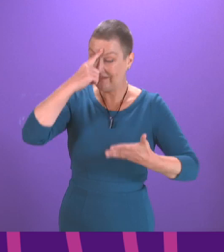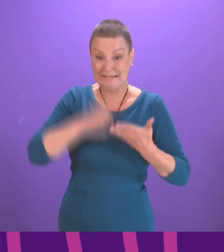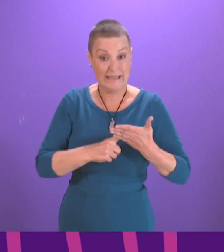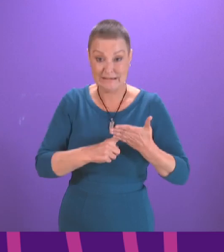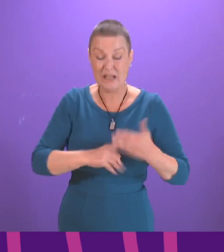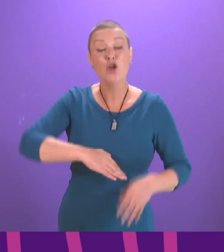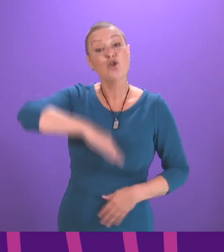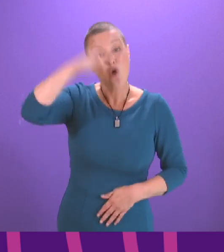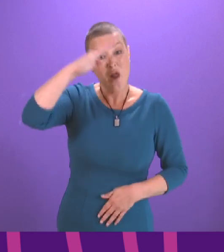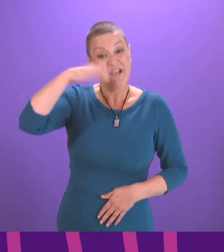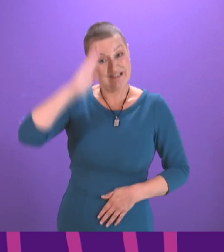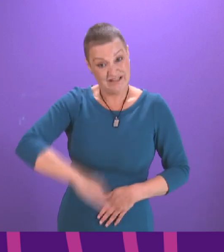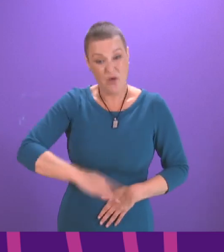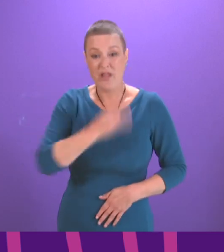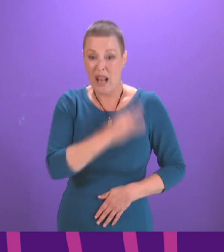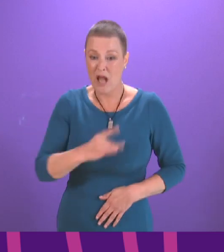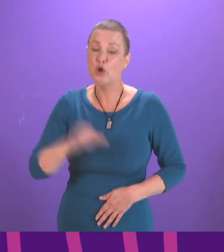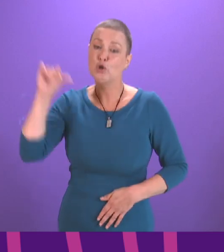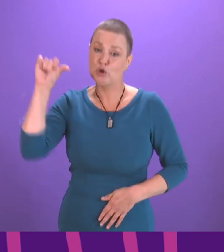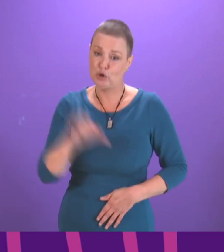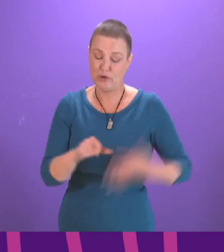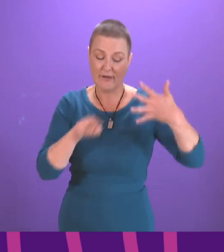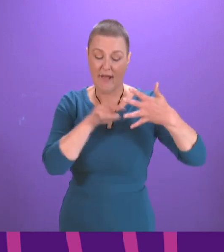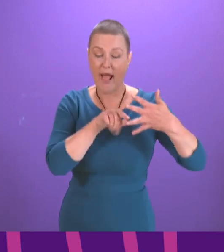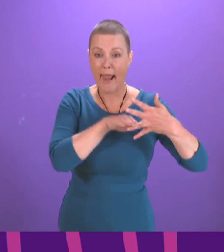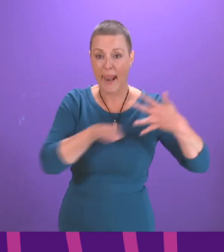that North Lanarkshire and South Lanarkshire should remain in level 3 at present.